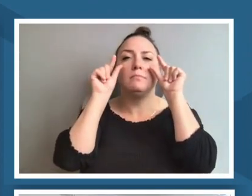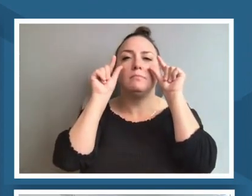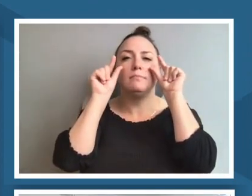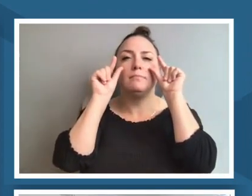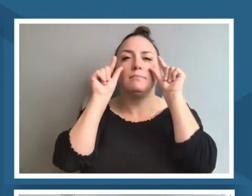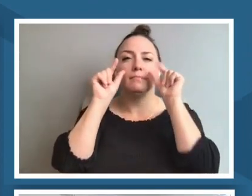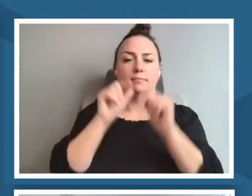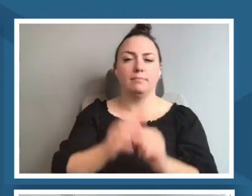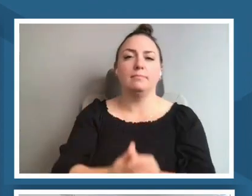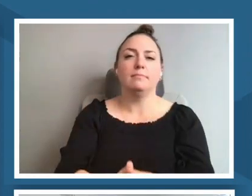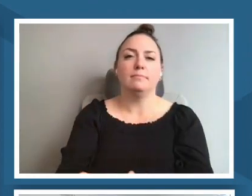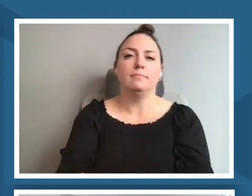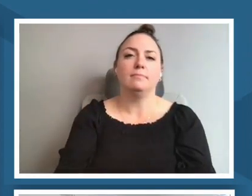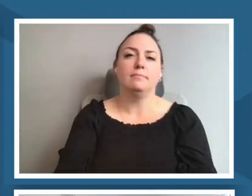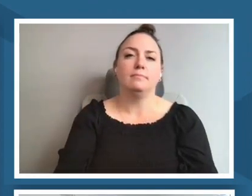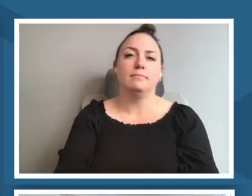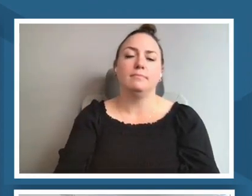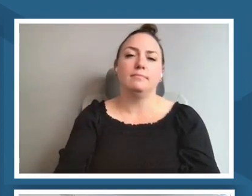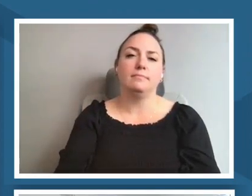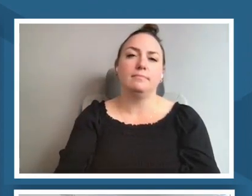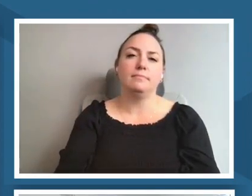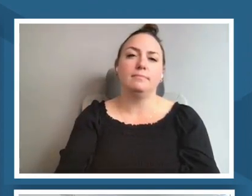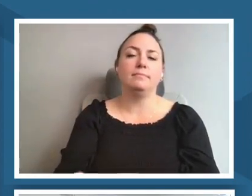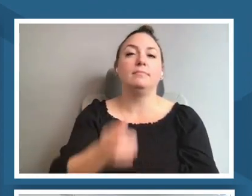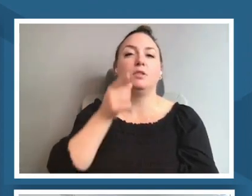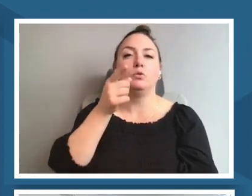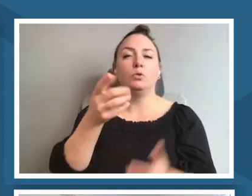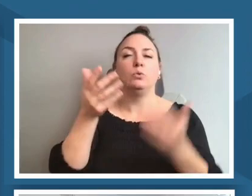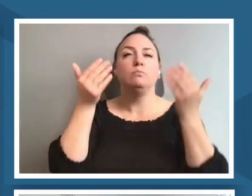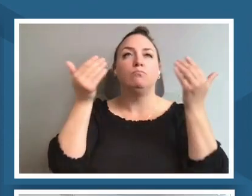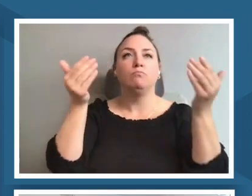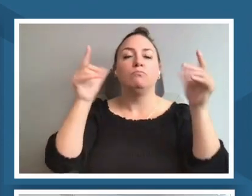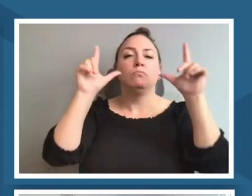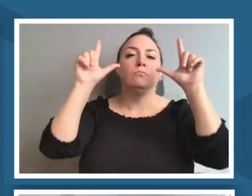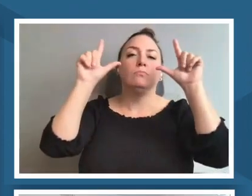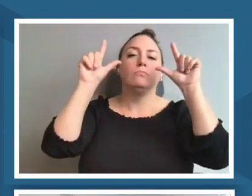and as you close your eyes or soften